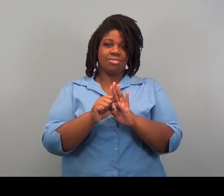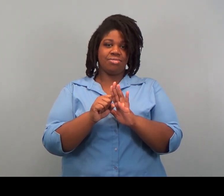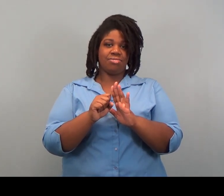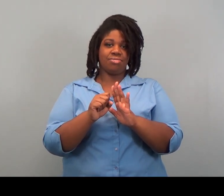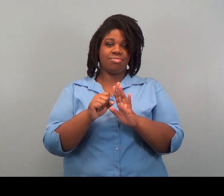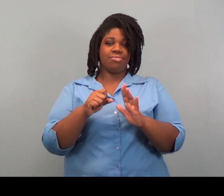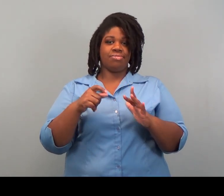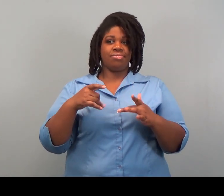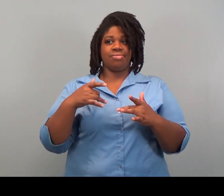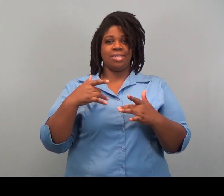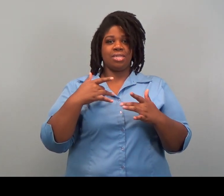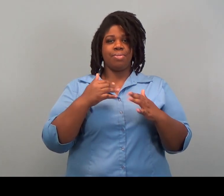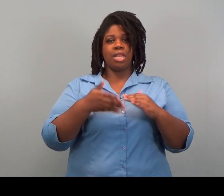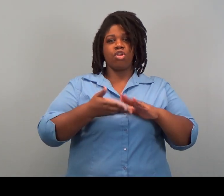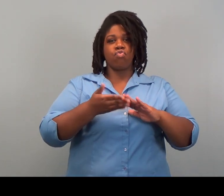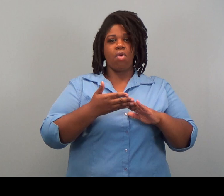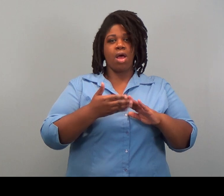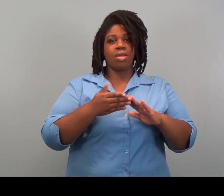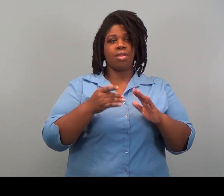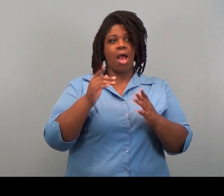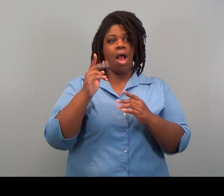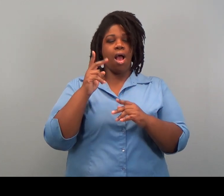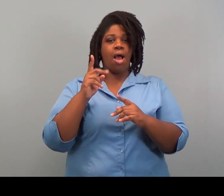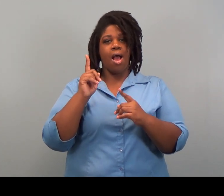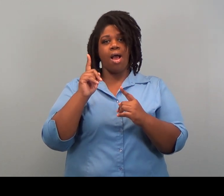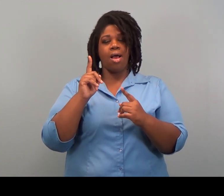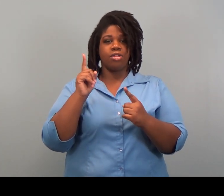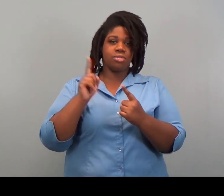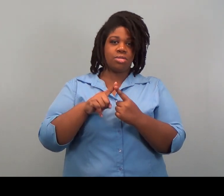You know, usually April 15th.